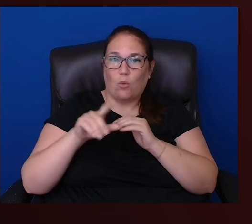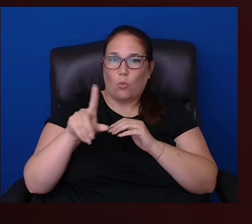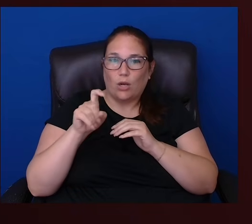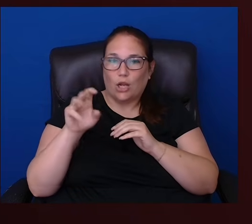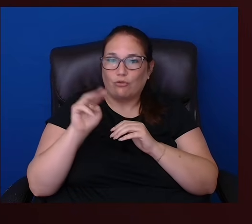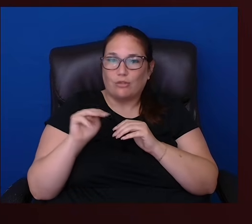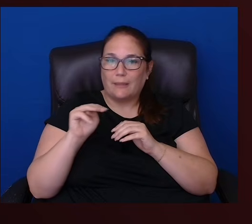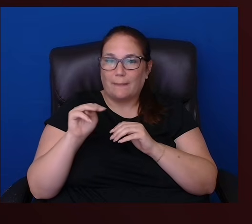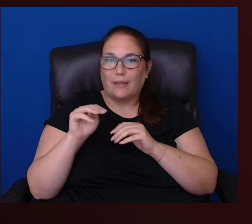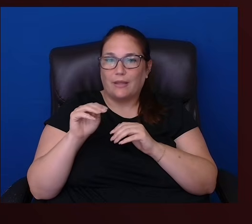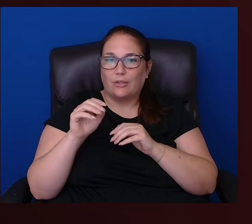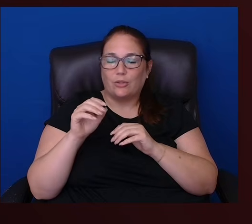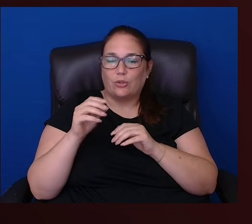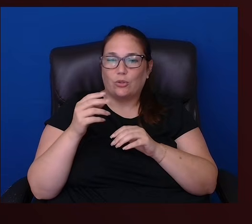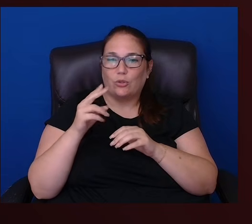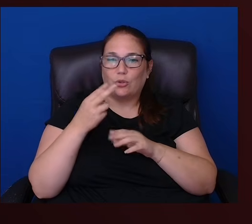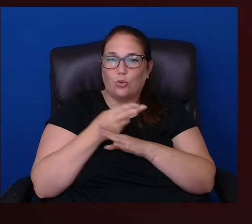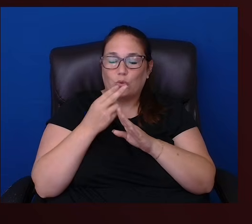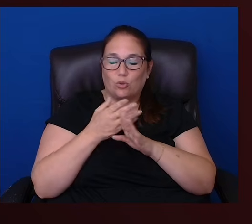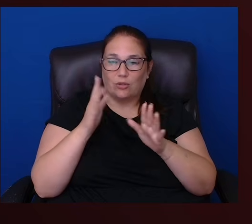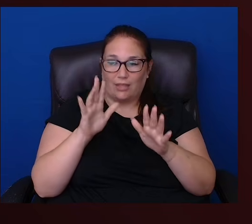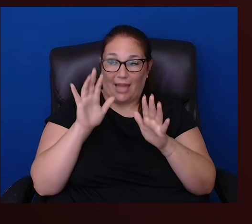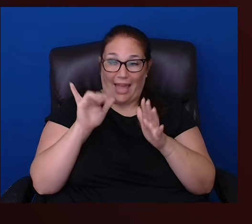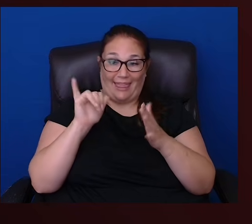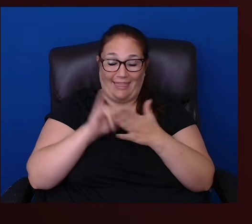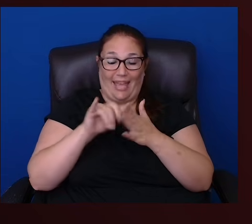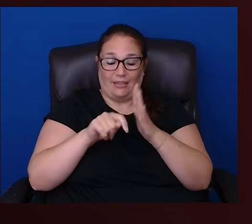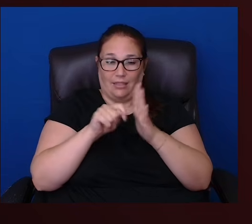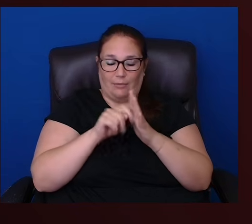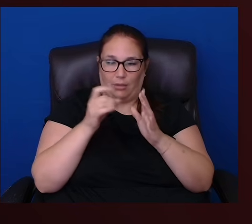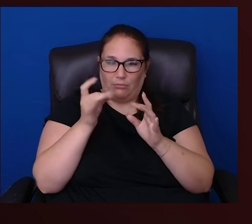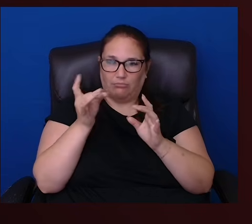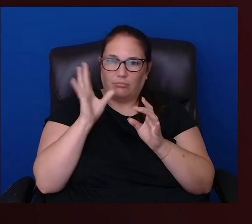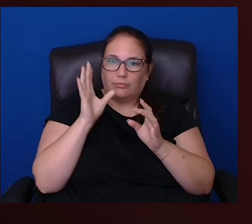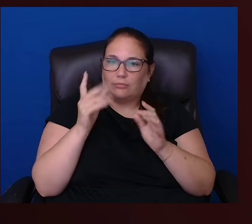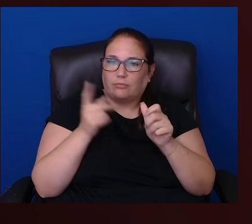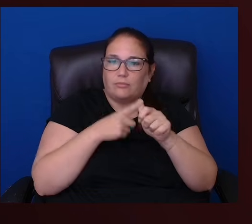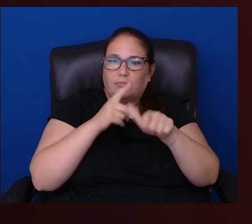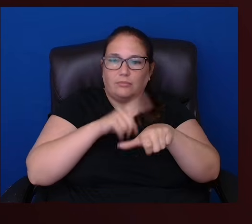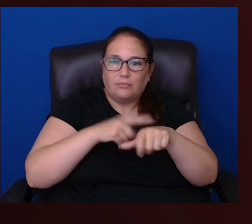which was unprecedented at the time. Now, if you take the length of